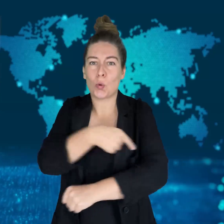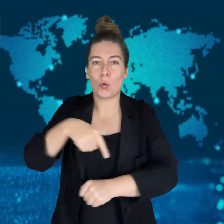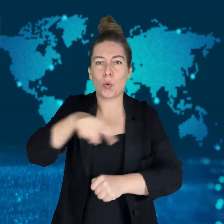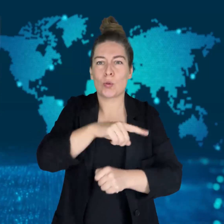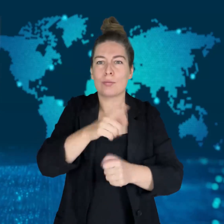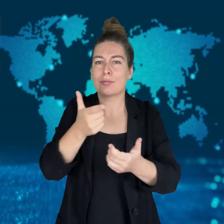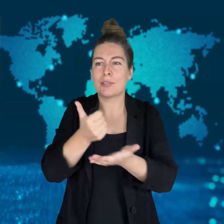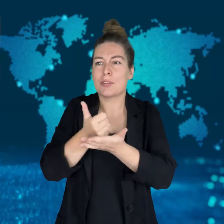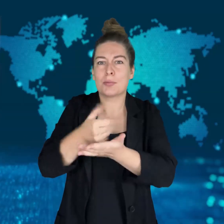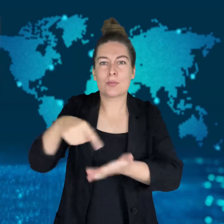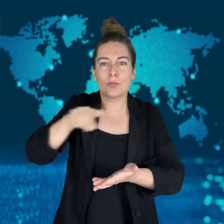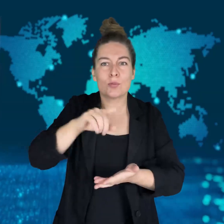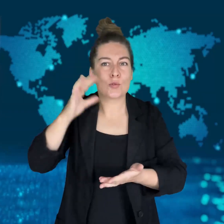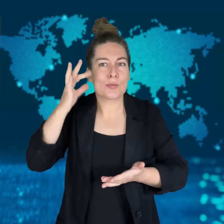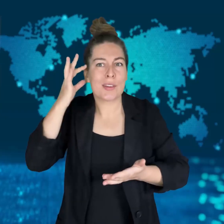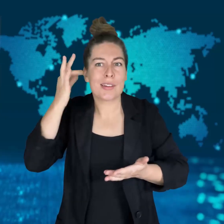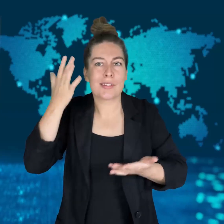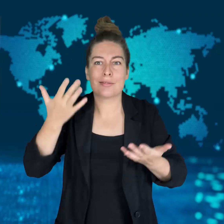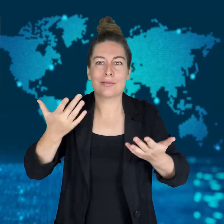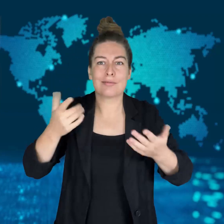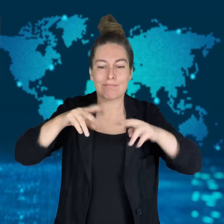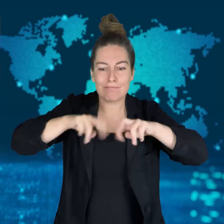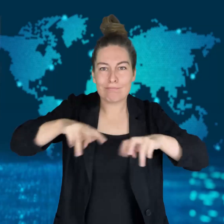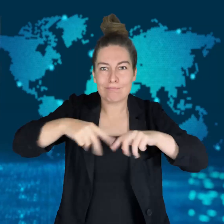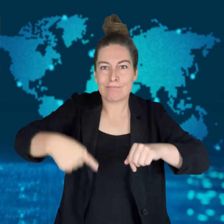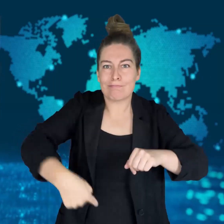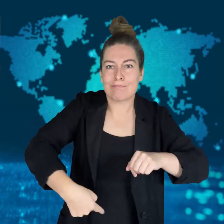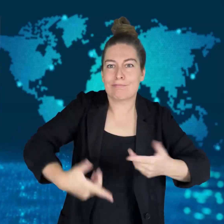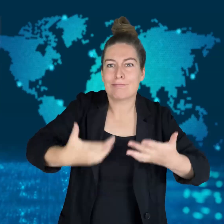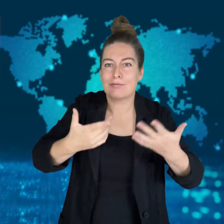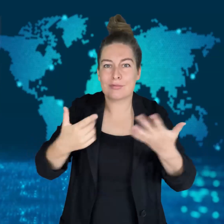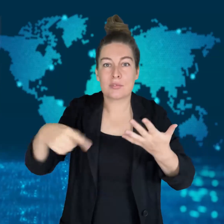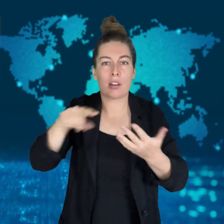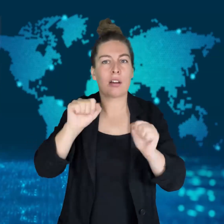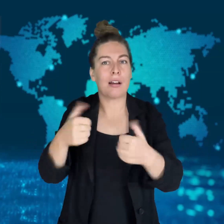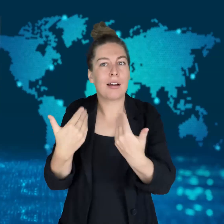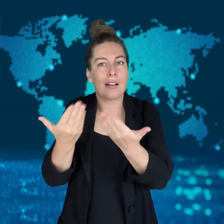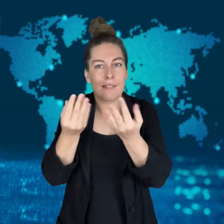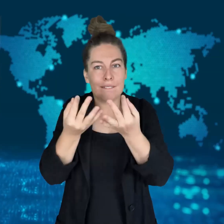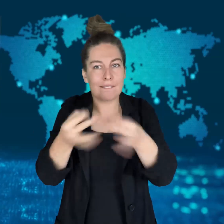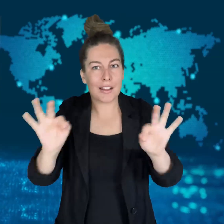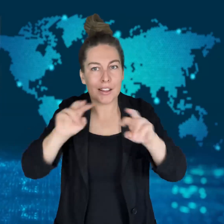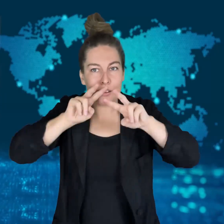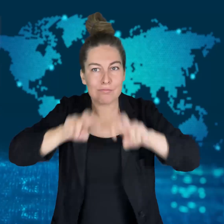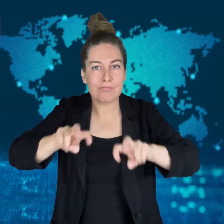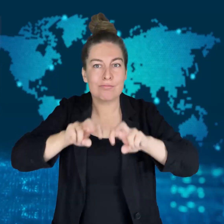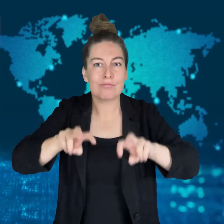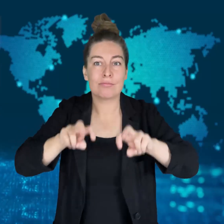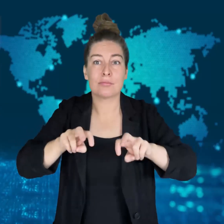runs, walks, flash mobs, and sit-ins.